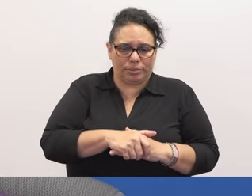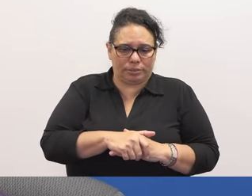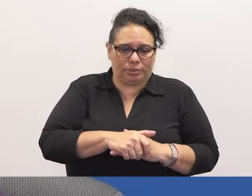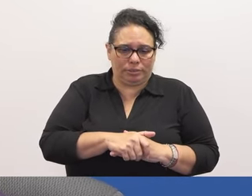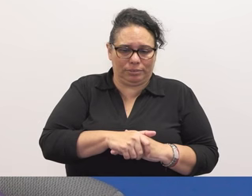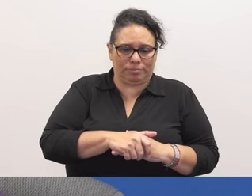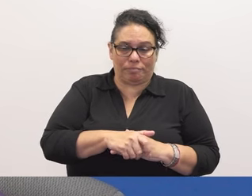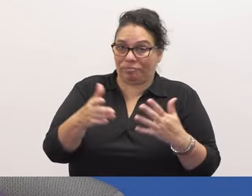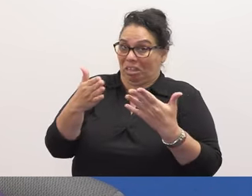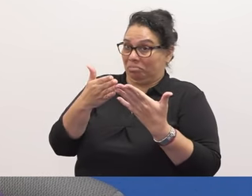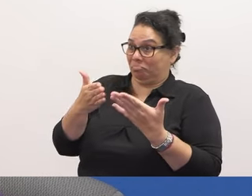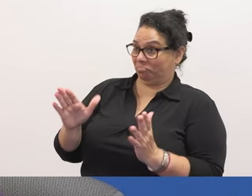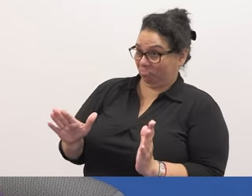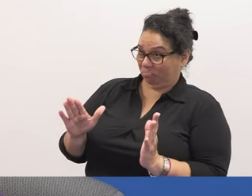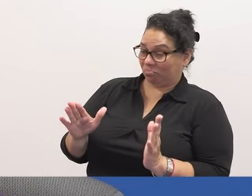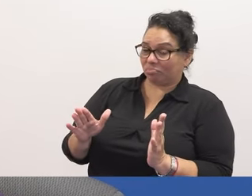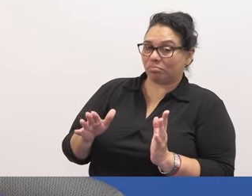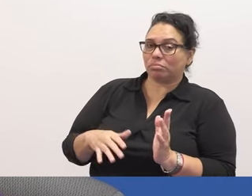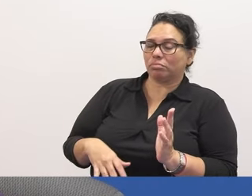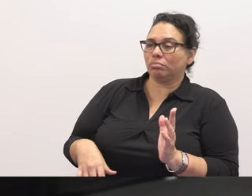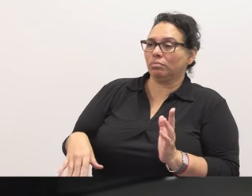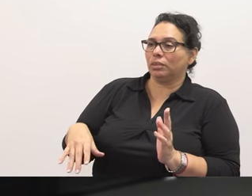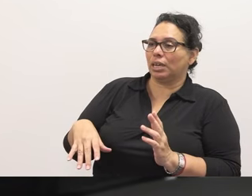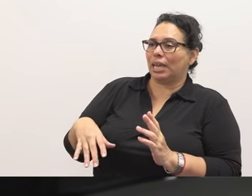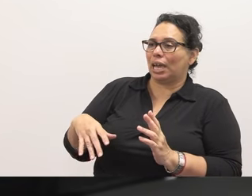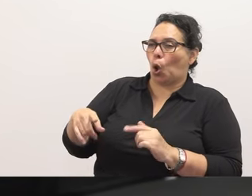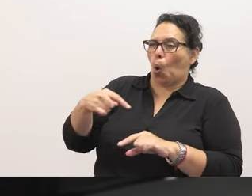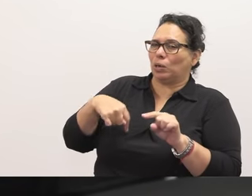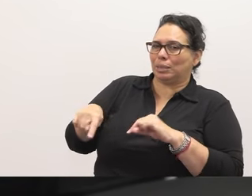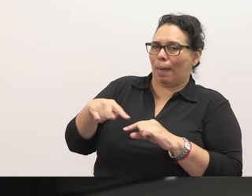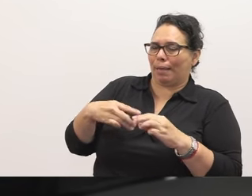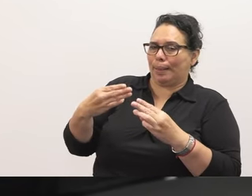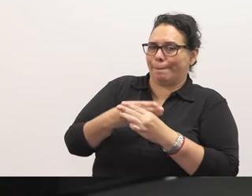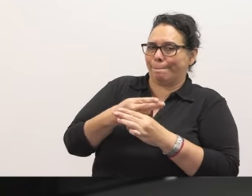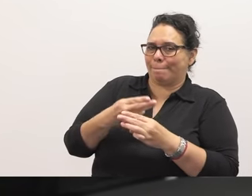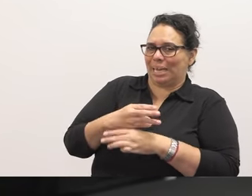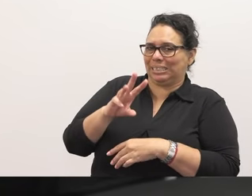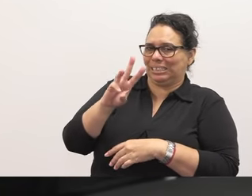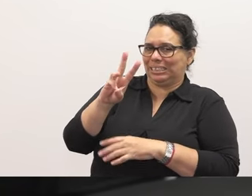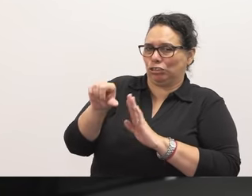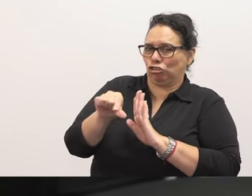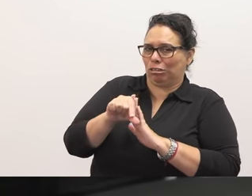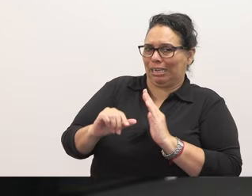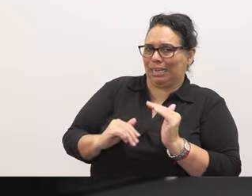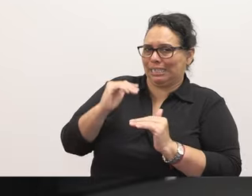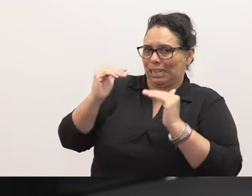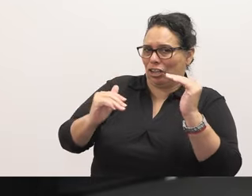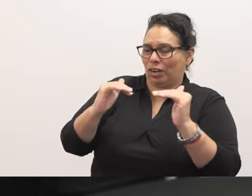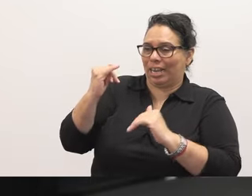Generally speaking, it goes back to that math sixth grade accelerated participation. If you were in math six accelerated